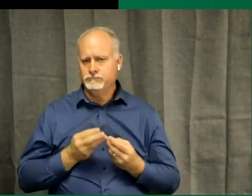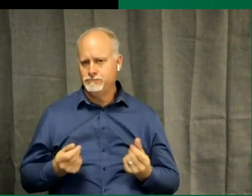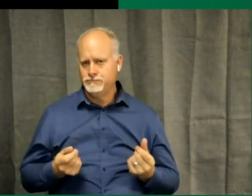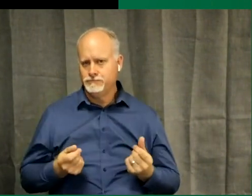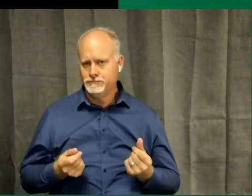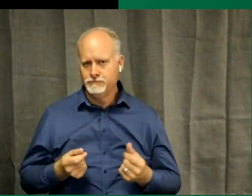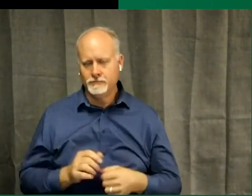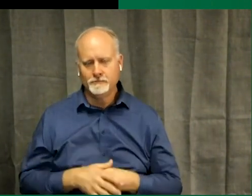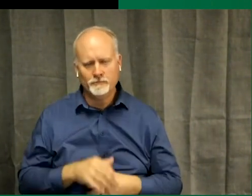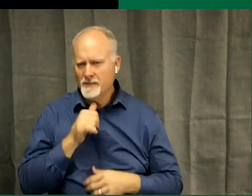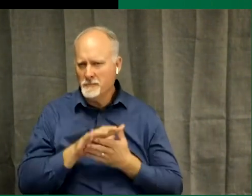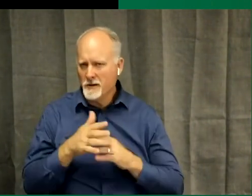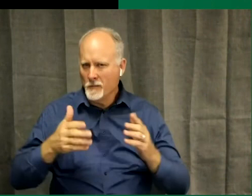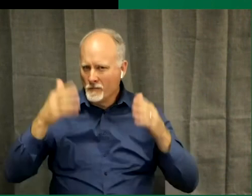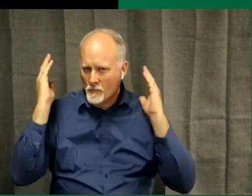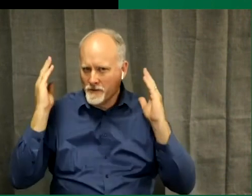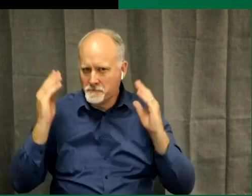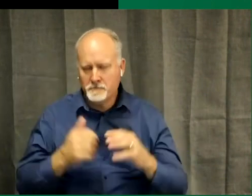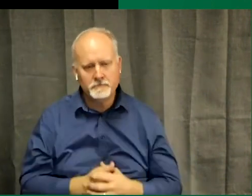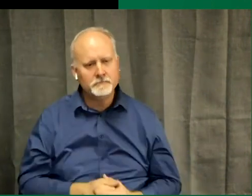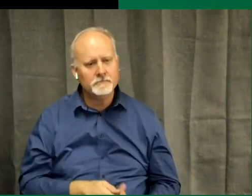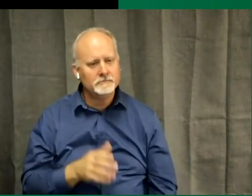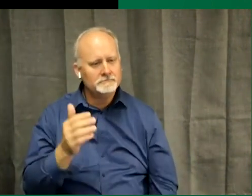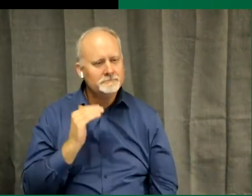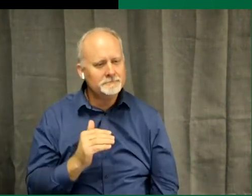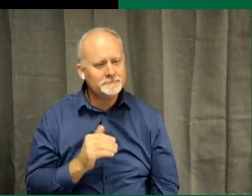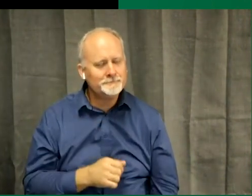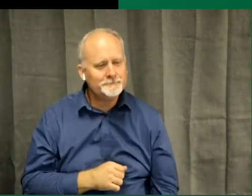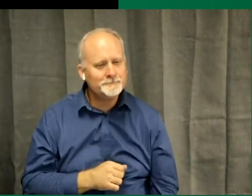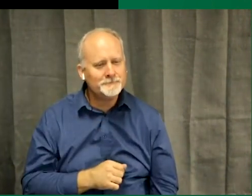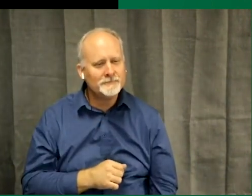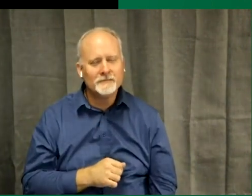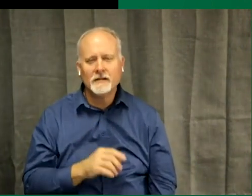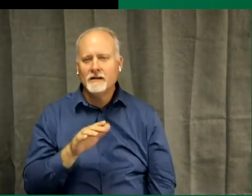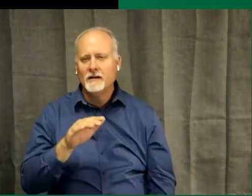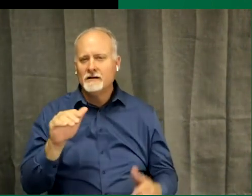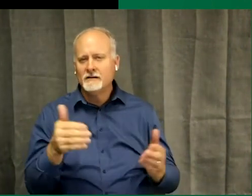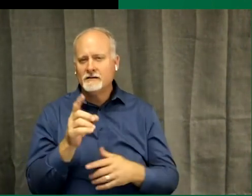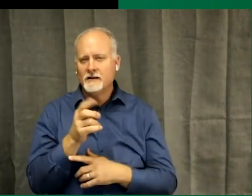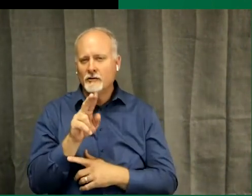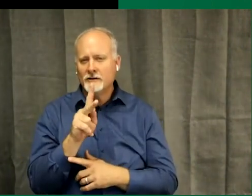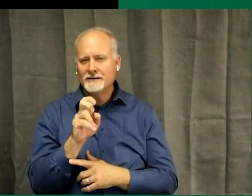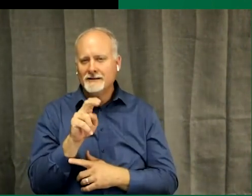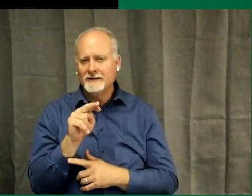so next slide i would also like to introduce uh dr kennedy to talk about some